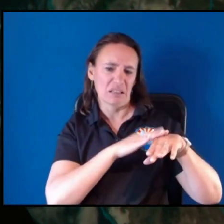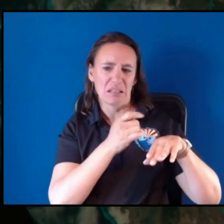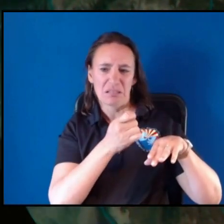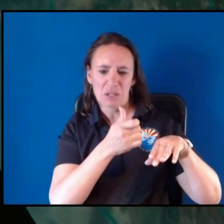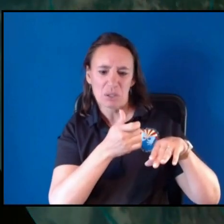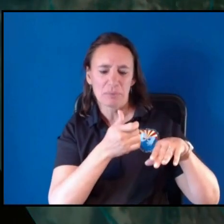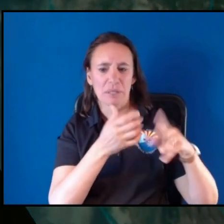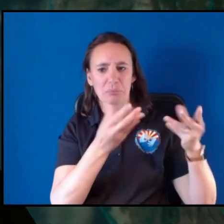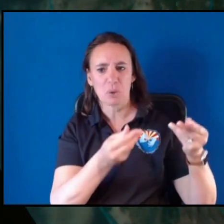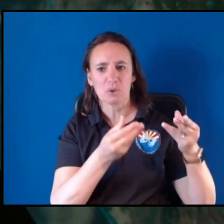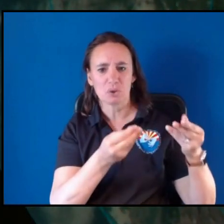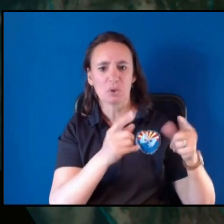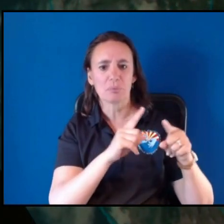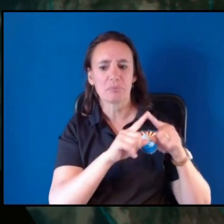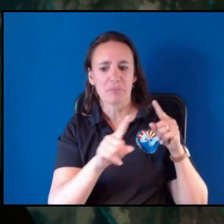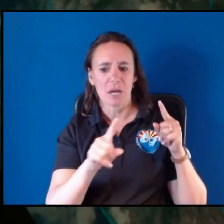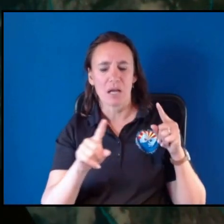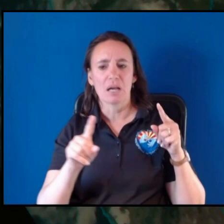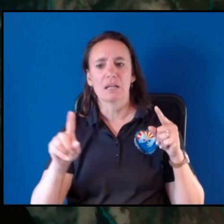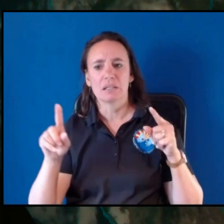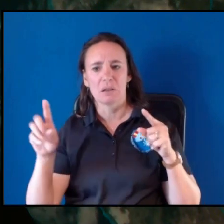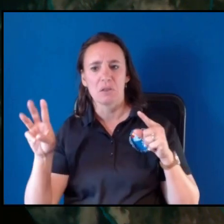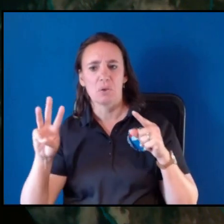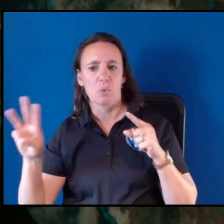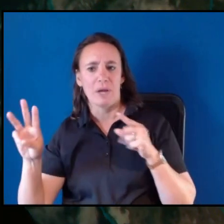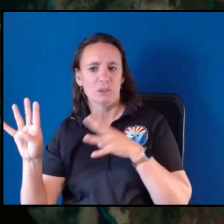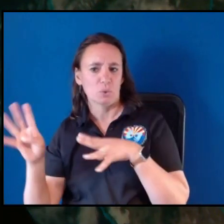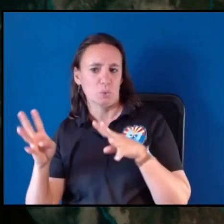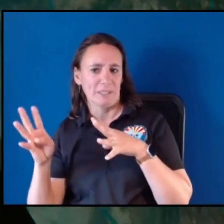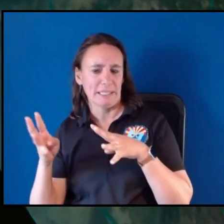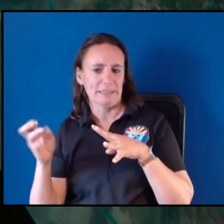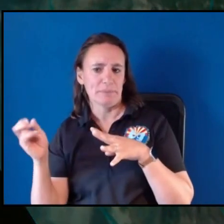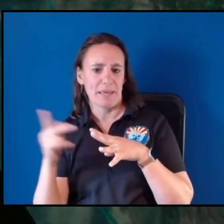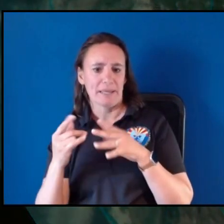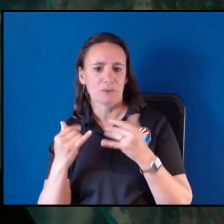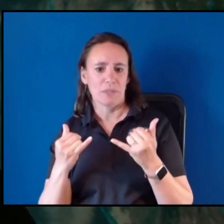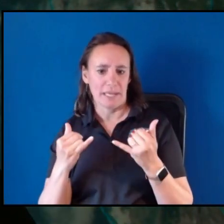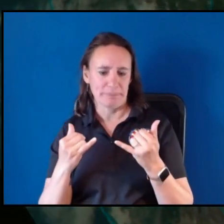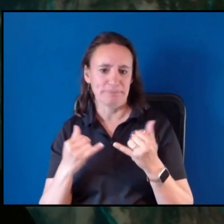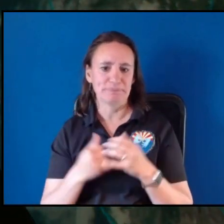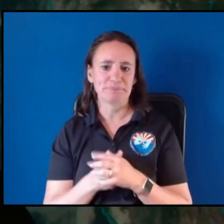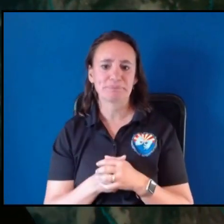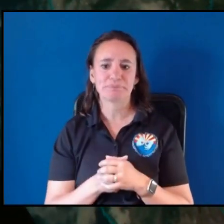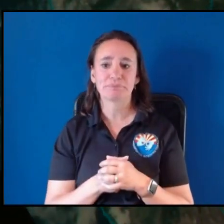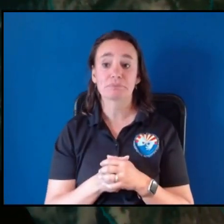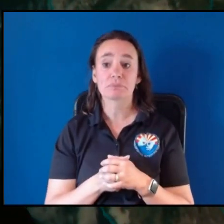westerlies back in today and that'll push that moisture back out. We've got some overlays to throw on top of this today to